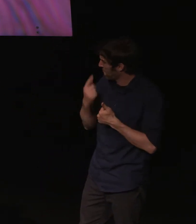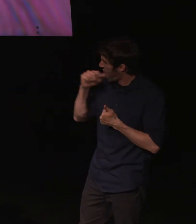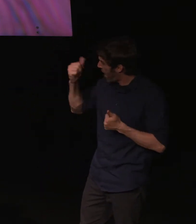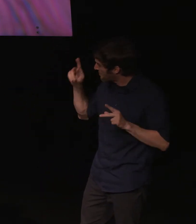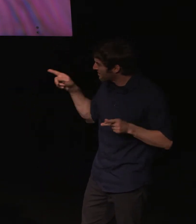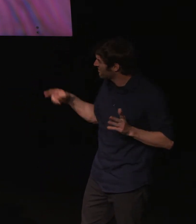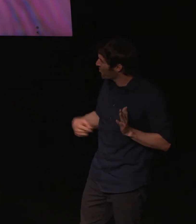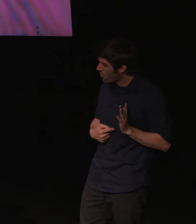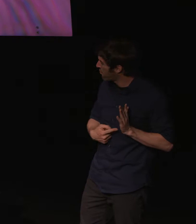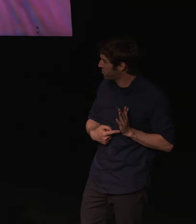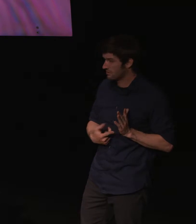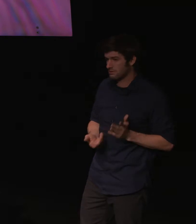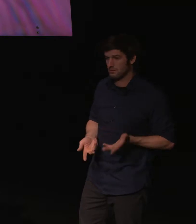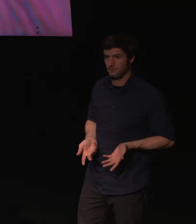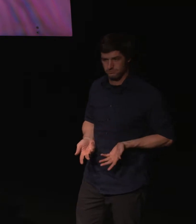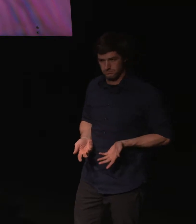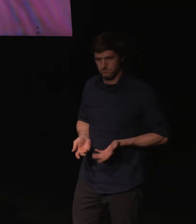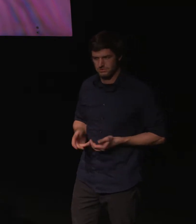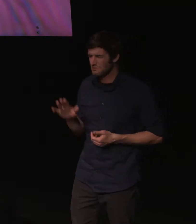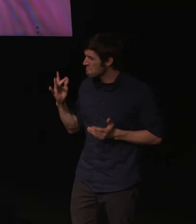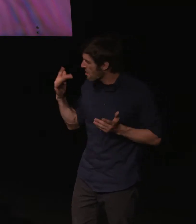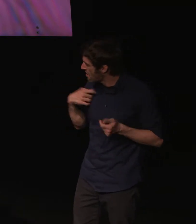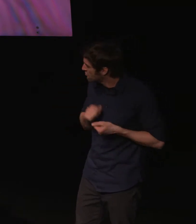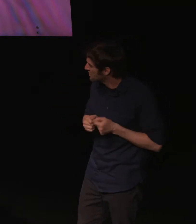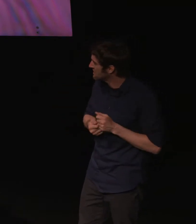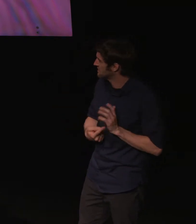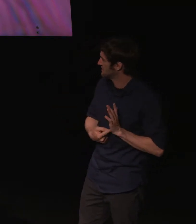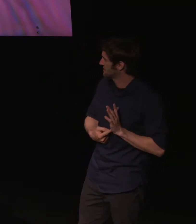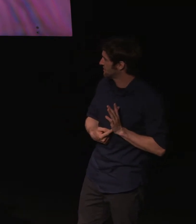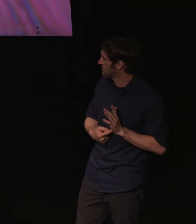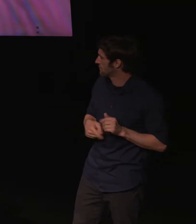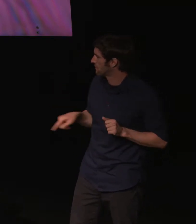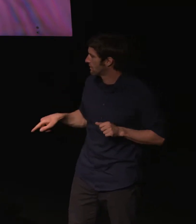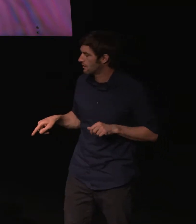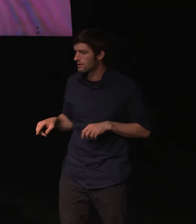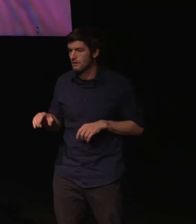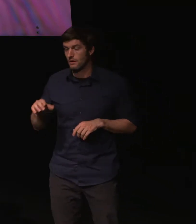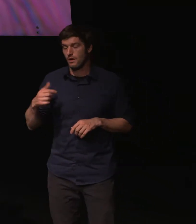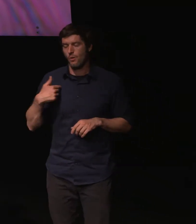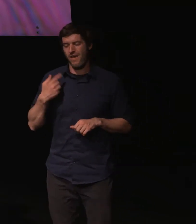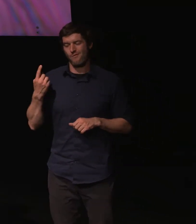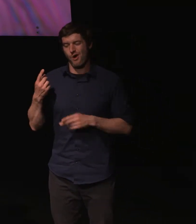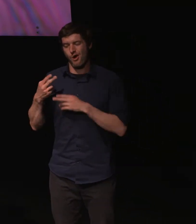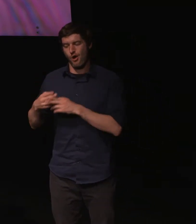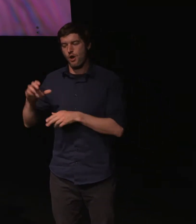Well, one of the big things is we have these little things called chameleon blocks, which is why we have a mascot who is a chameleon.